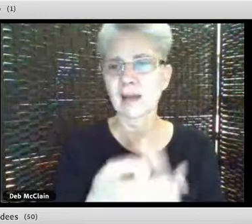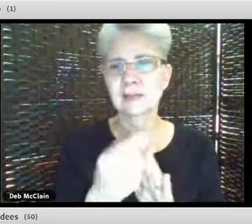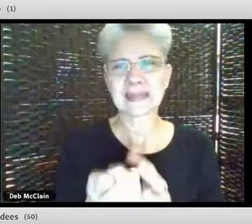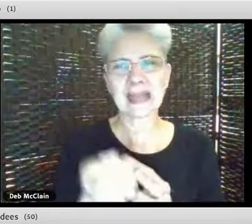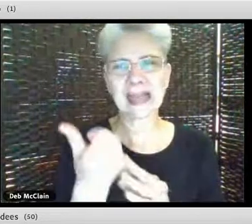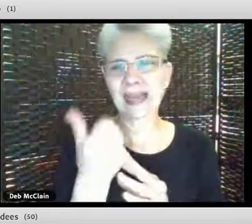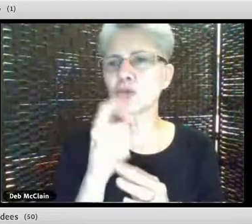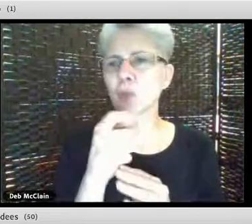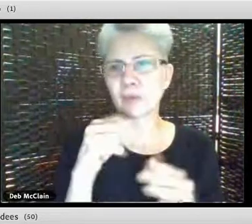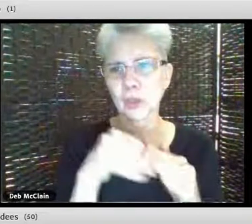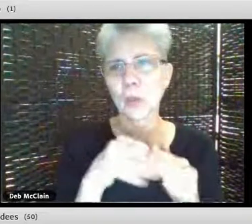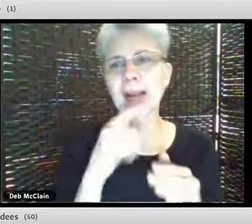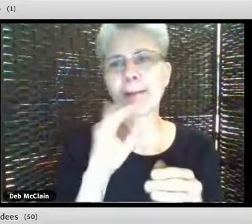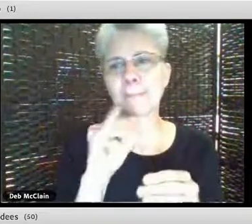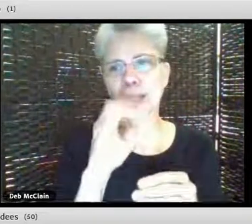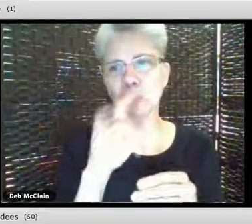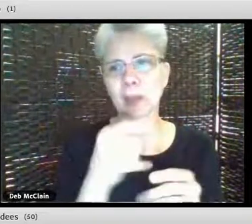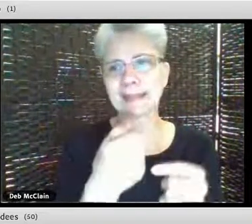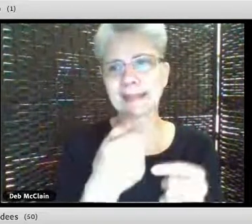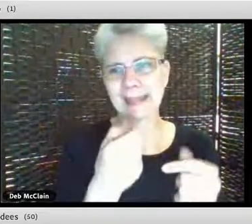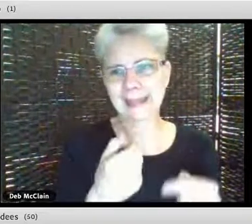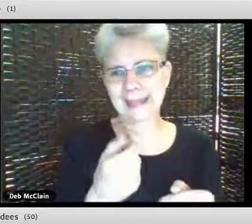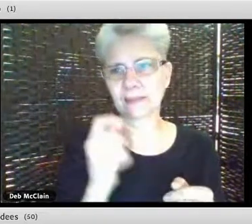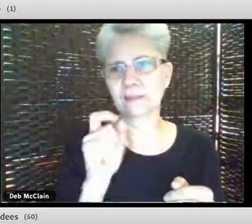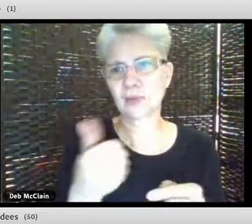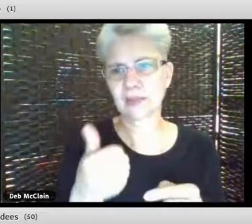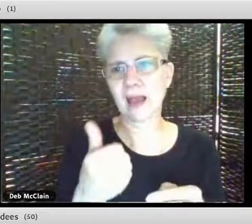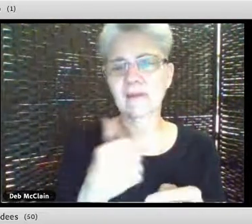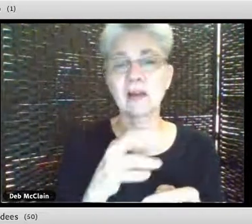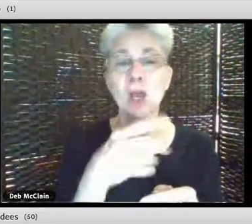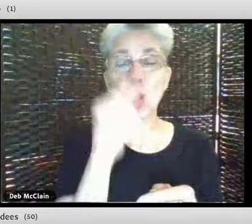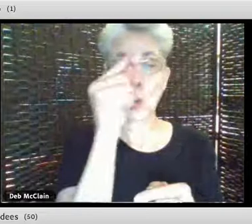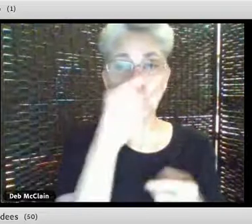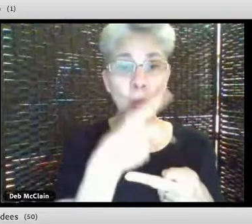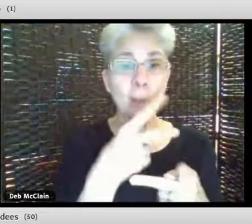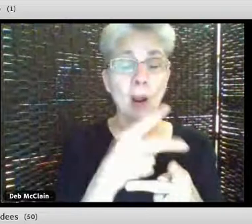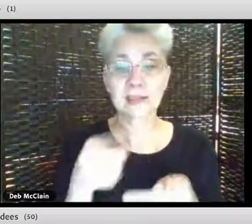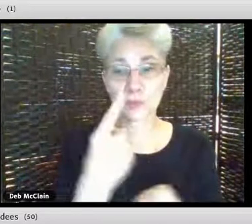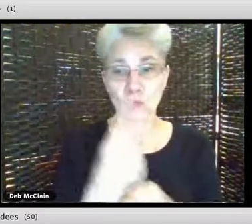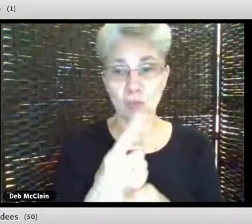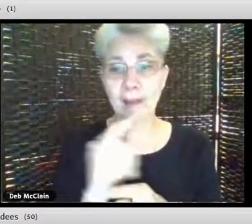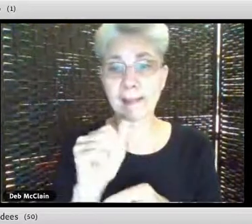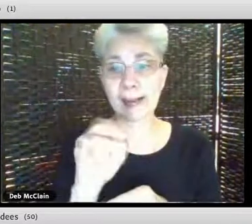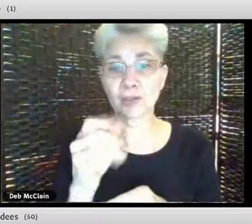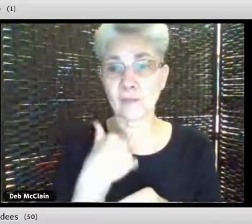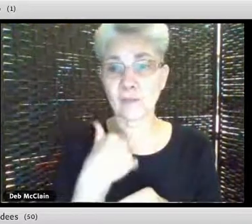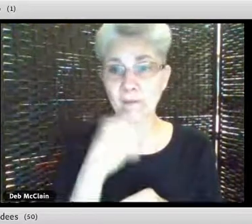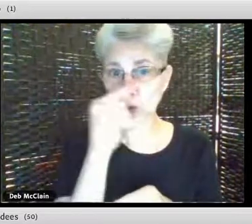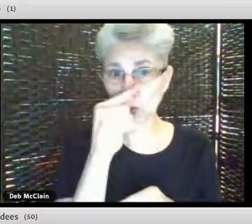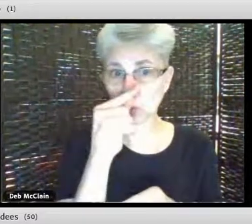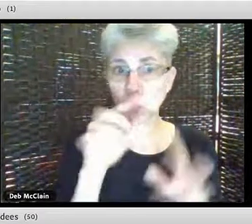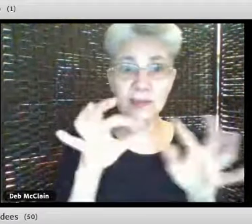You would have to go in and manually do that. A Google products -- Exactly, Angela. If you have a Google Doc, if you have Google Slides,